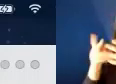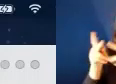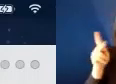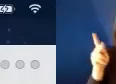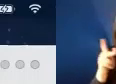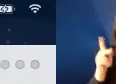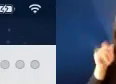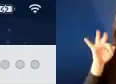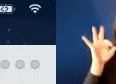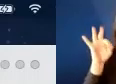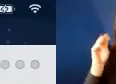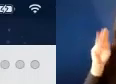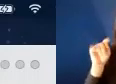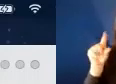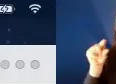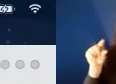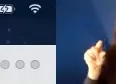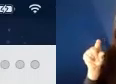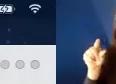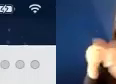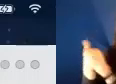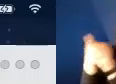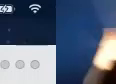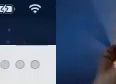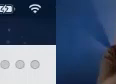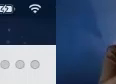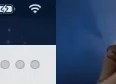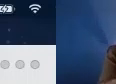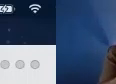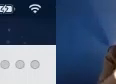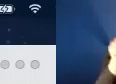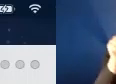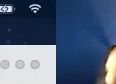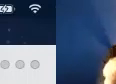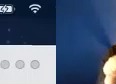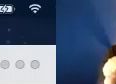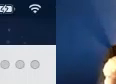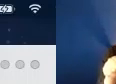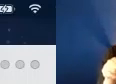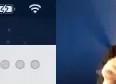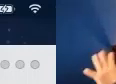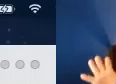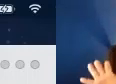06:57:08 followed along when you pasted it in, he would have a difficult job and getting